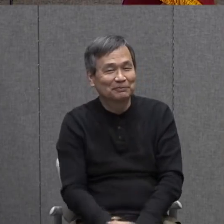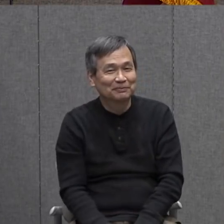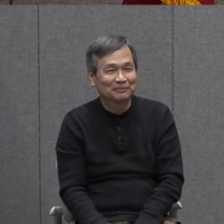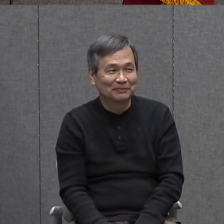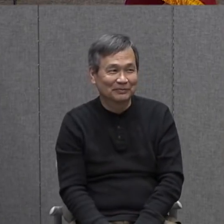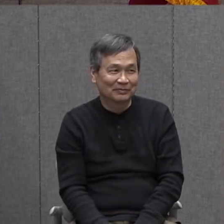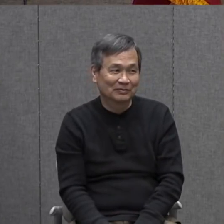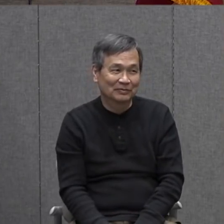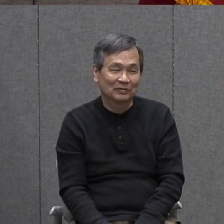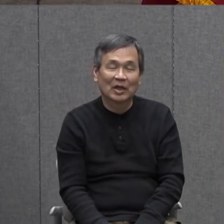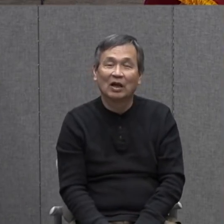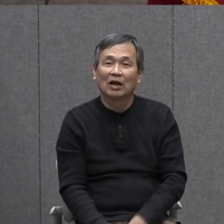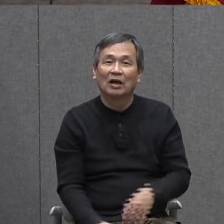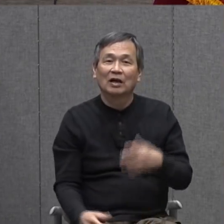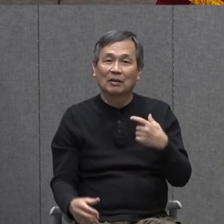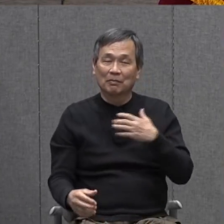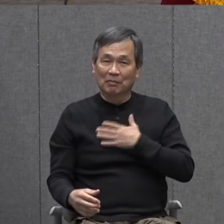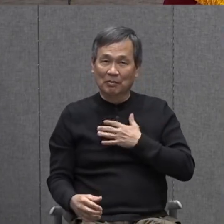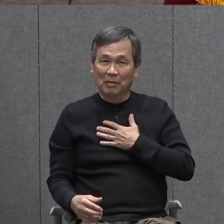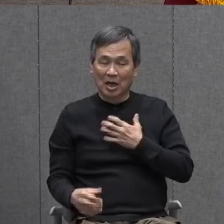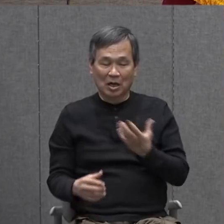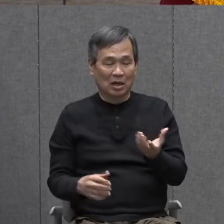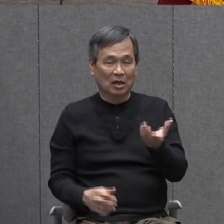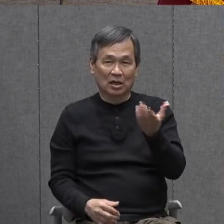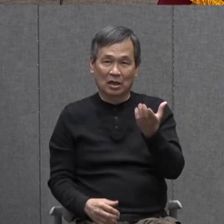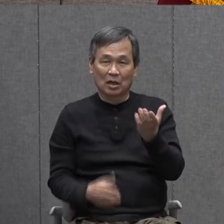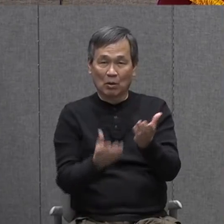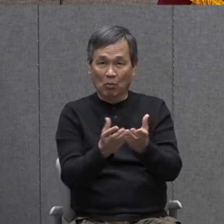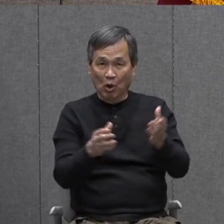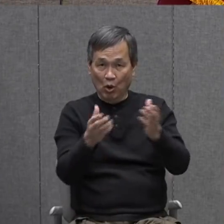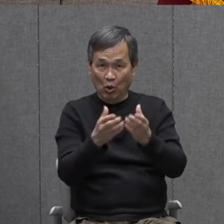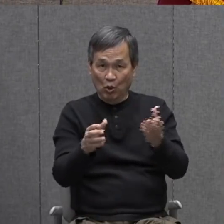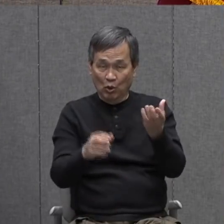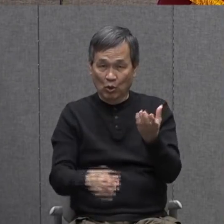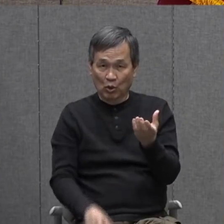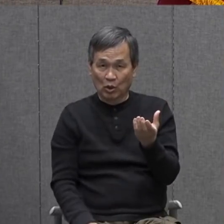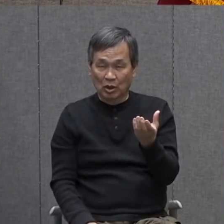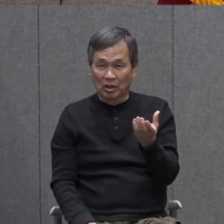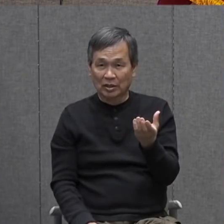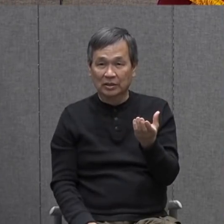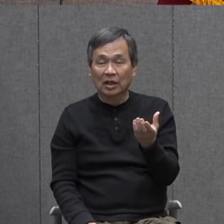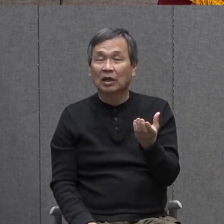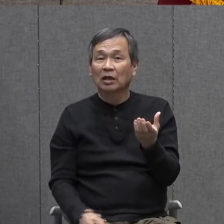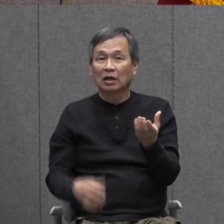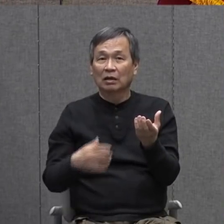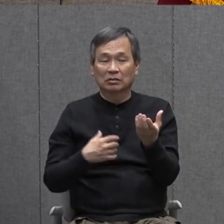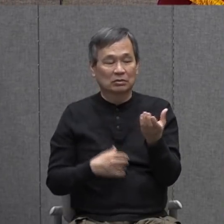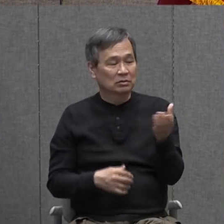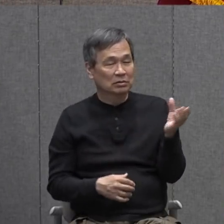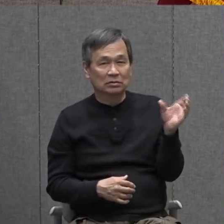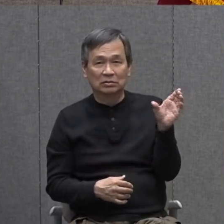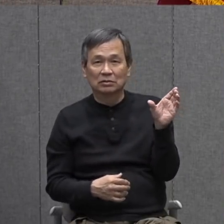Let's say if I had taken my bowl. When you look inside my bowl what texture do you see?